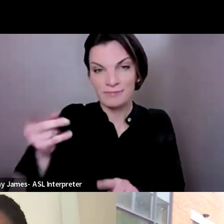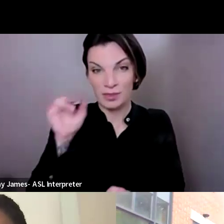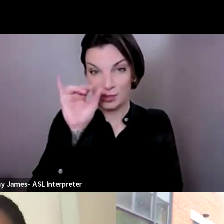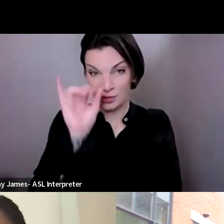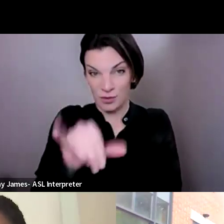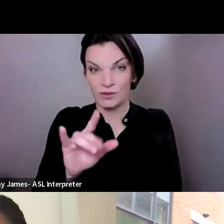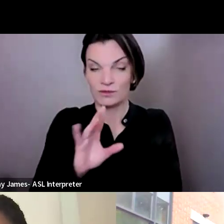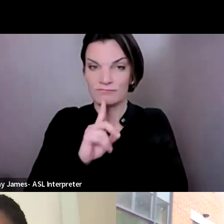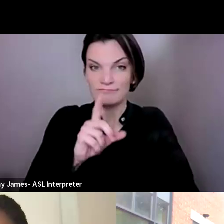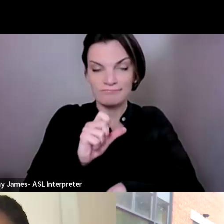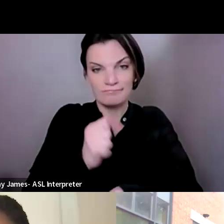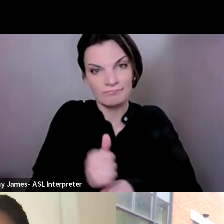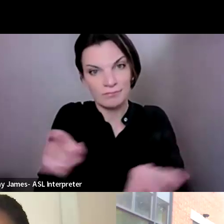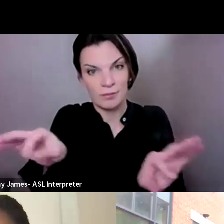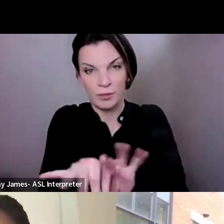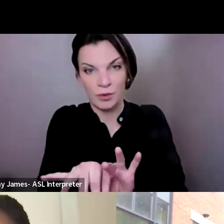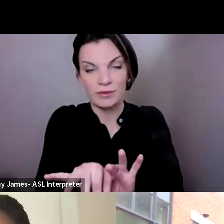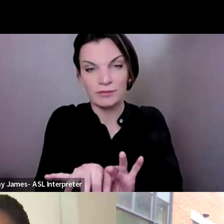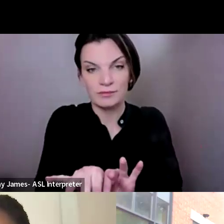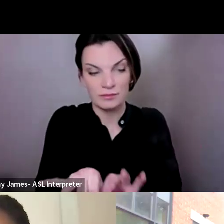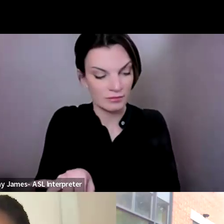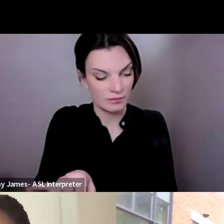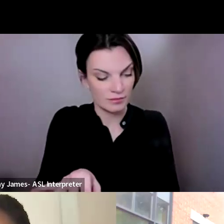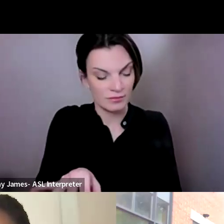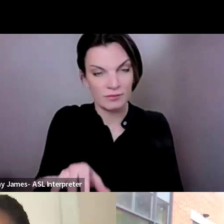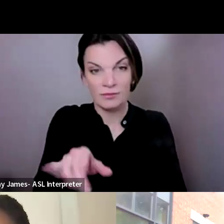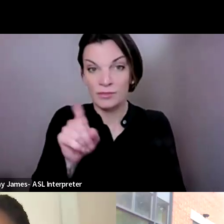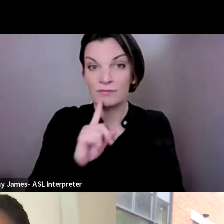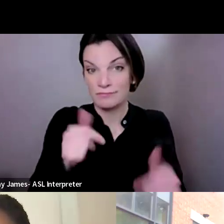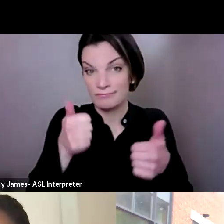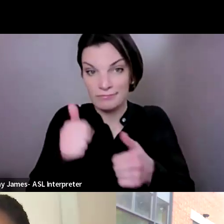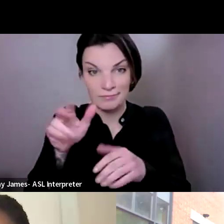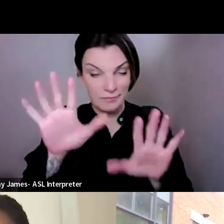meaningful. Some of the most wonderful human beings you will ever meet are the people who